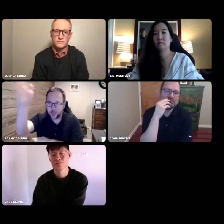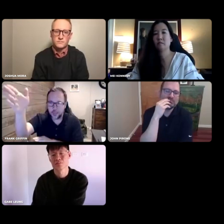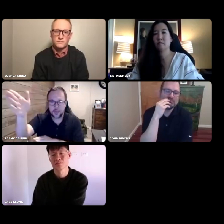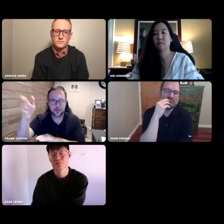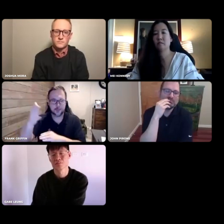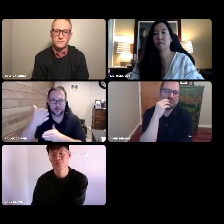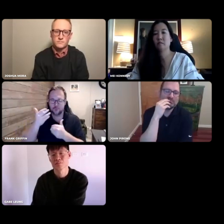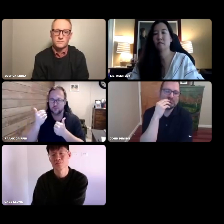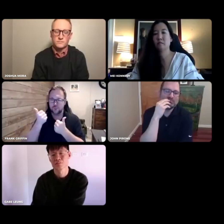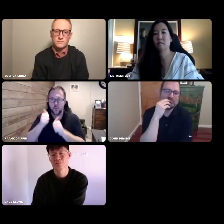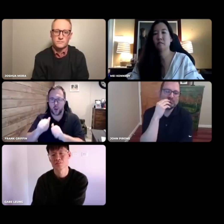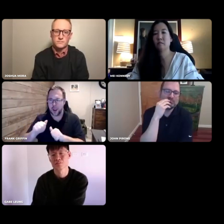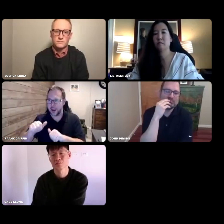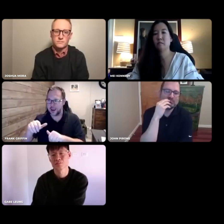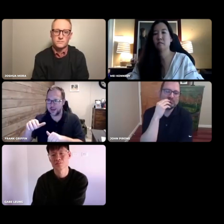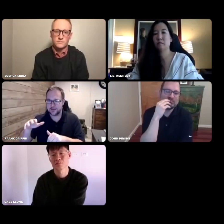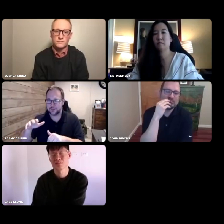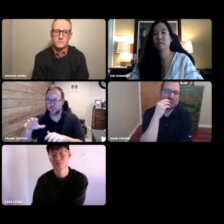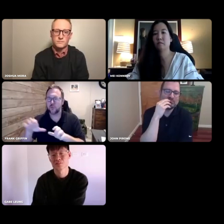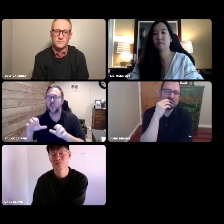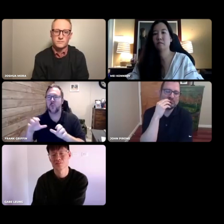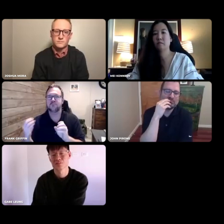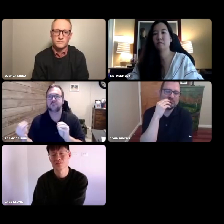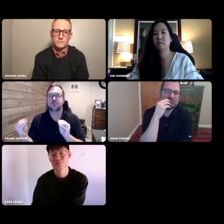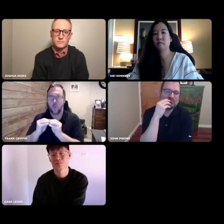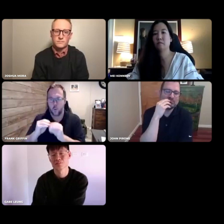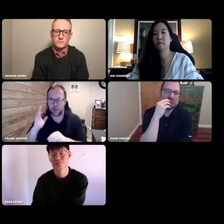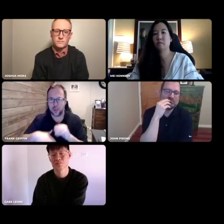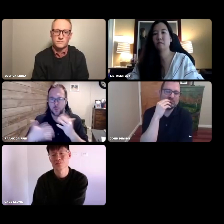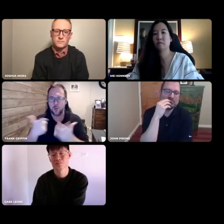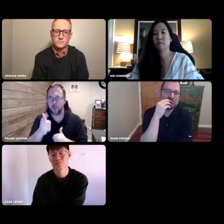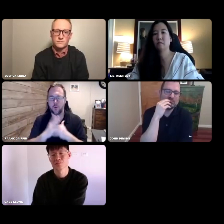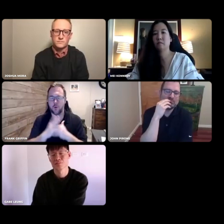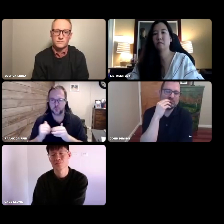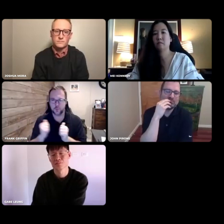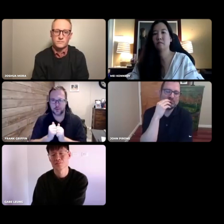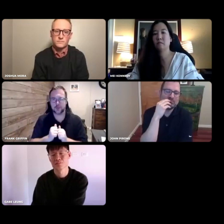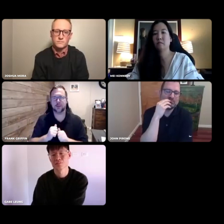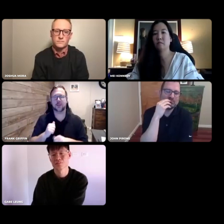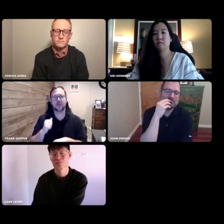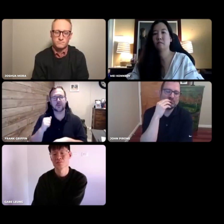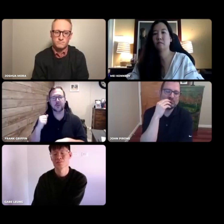Don't try to shoot for the moon.